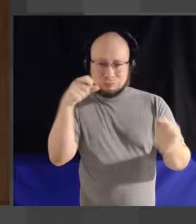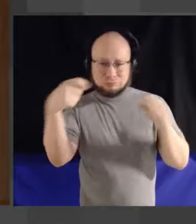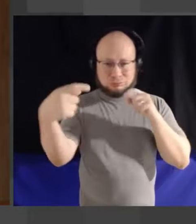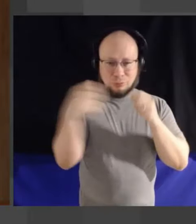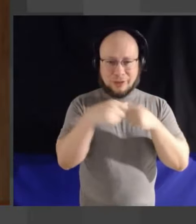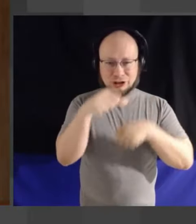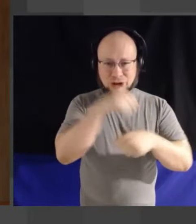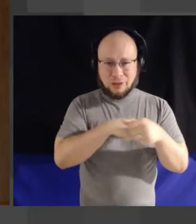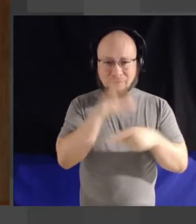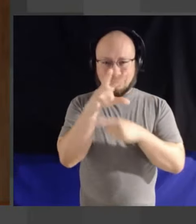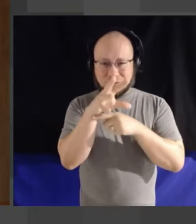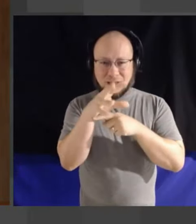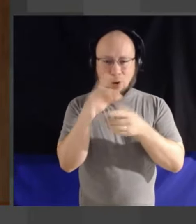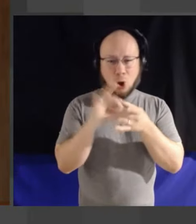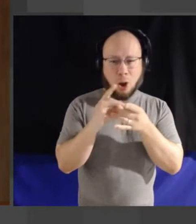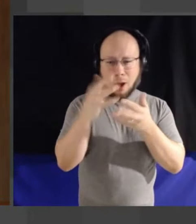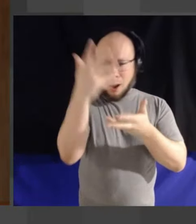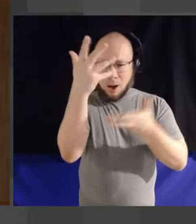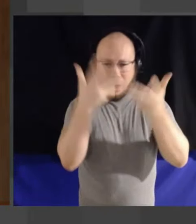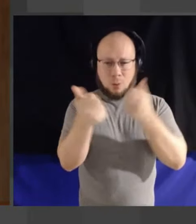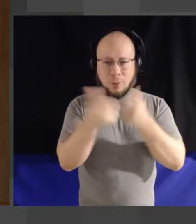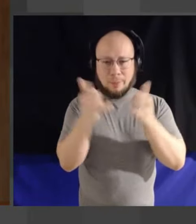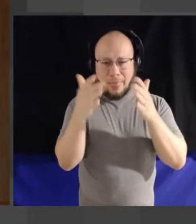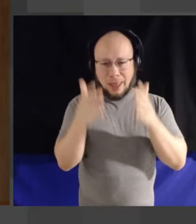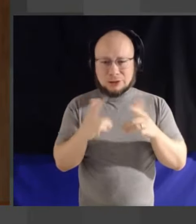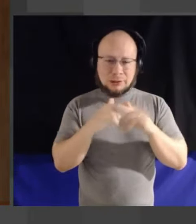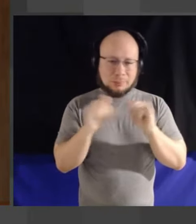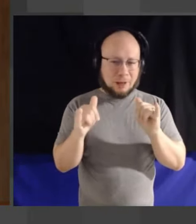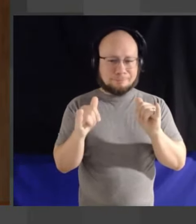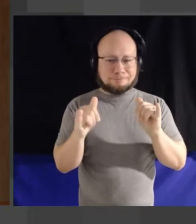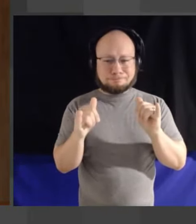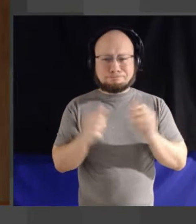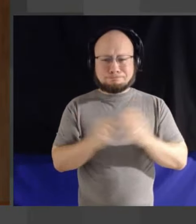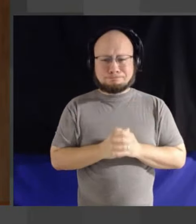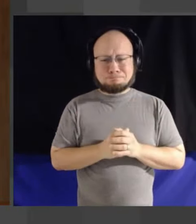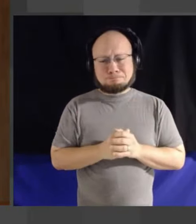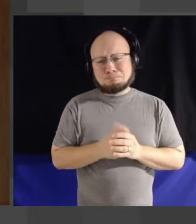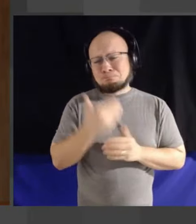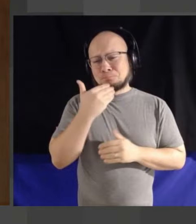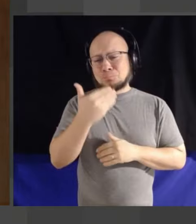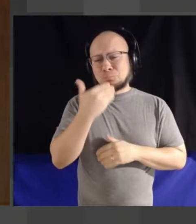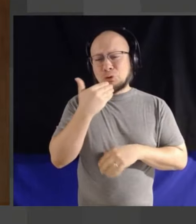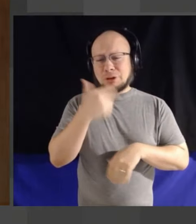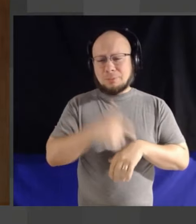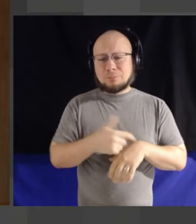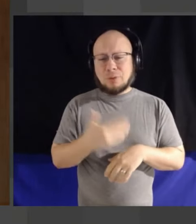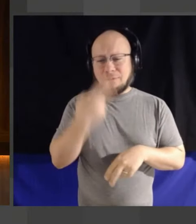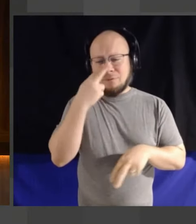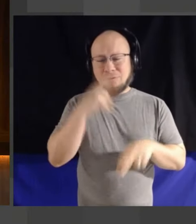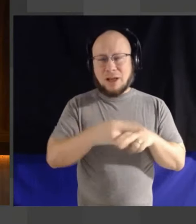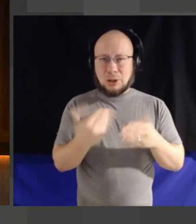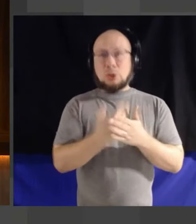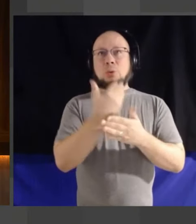WE WERE SHARING STREAMS WITH EACH OTHER AND SHARING VIDEOS AND COMMENTS FROM PLAYERS AND IT